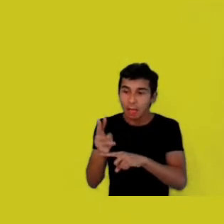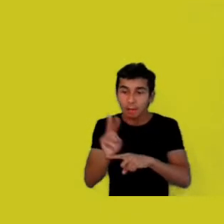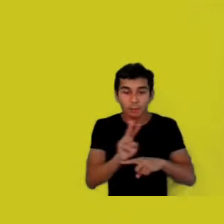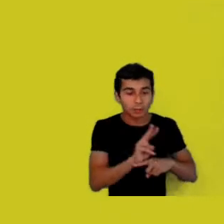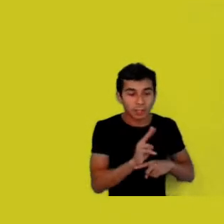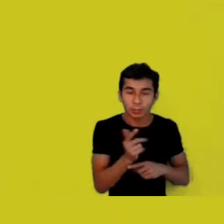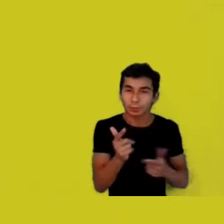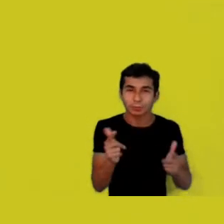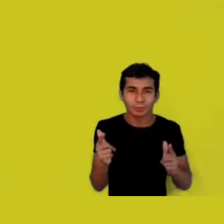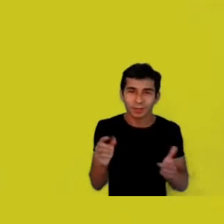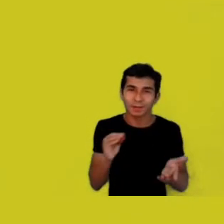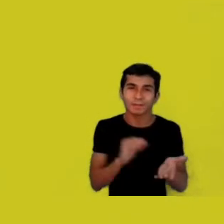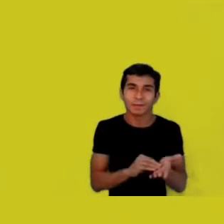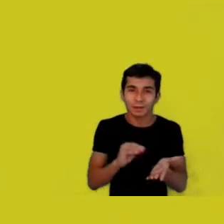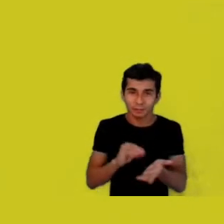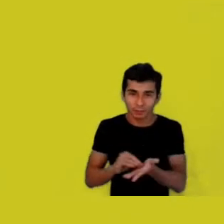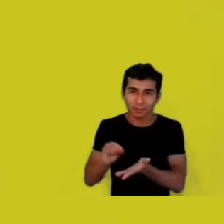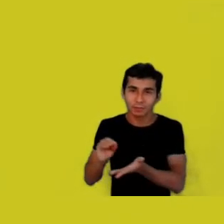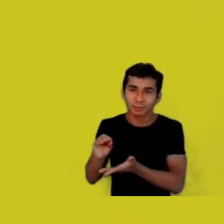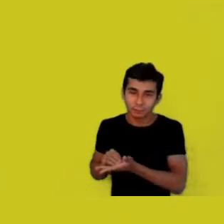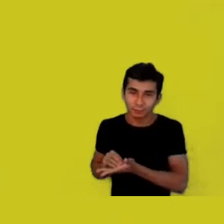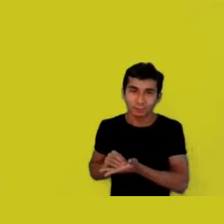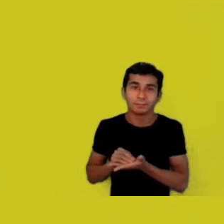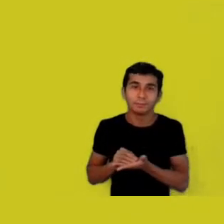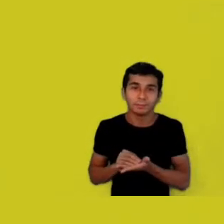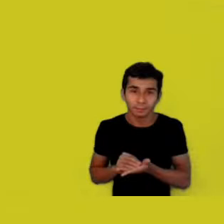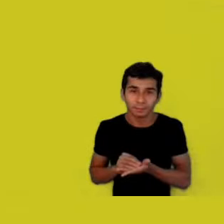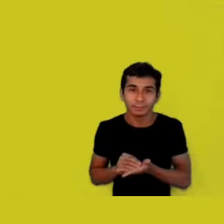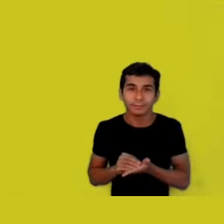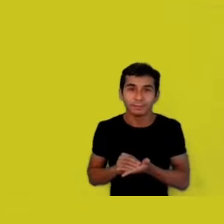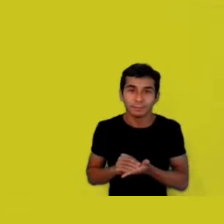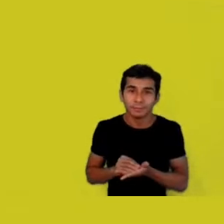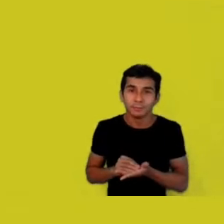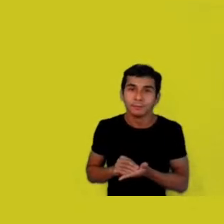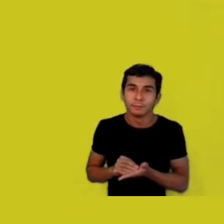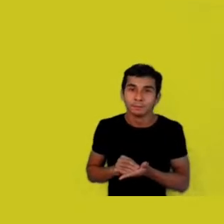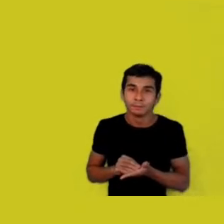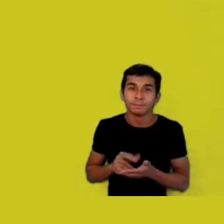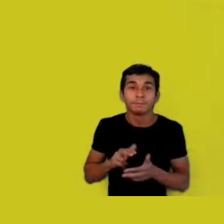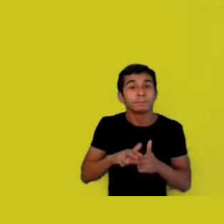And what we are doing right now, which I think is a huge gift you guys have,